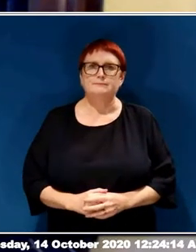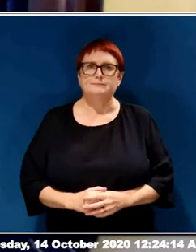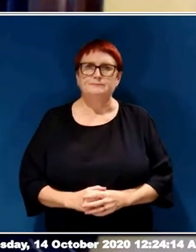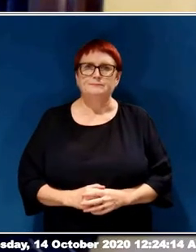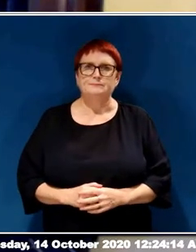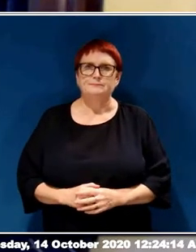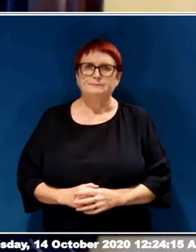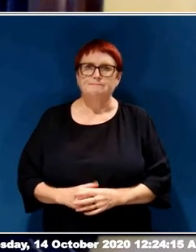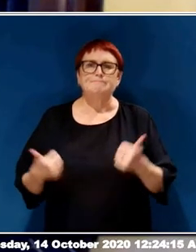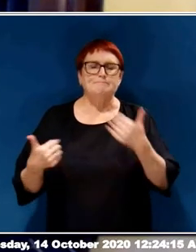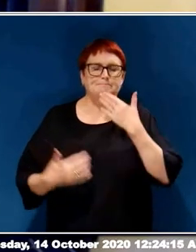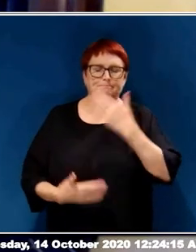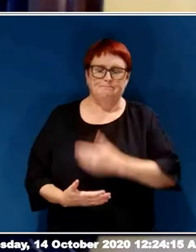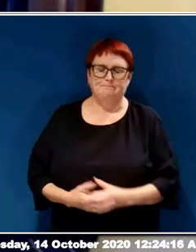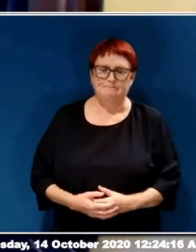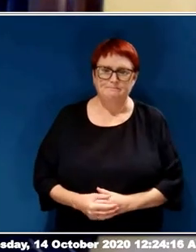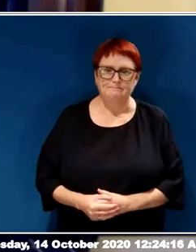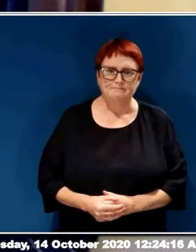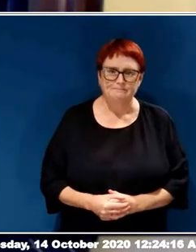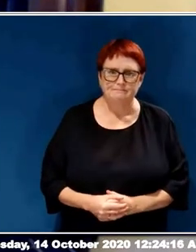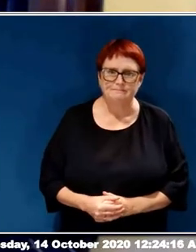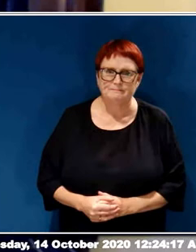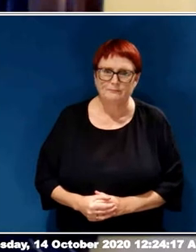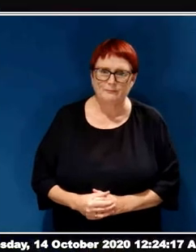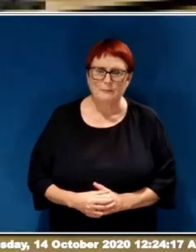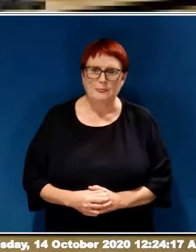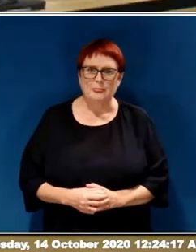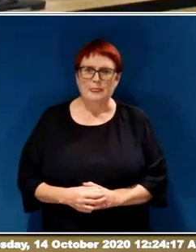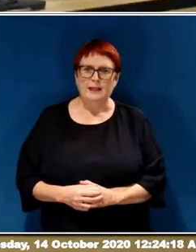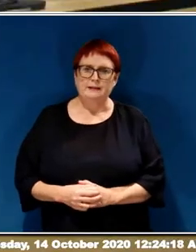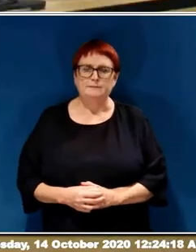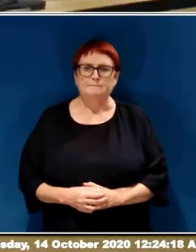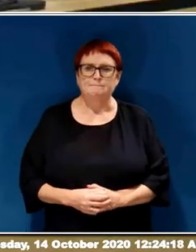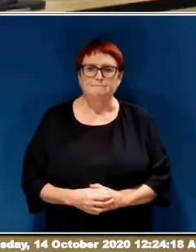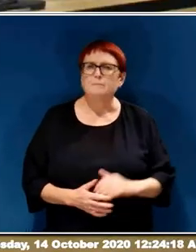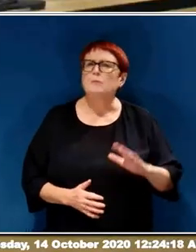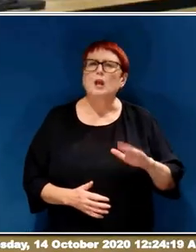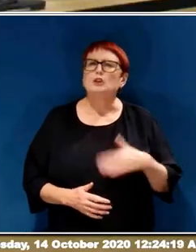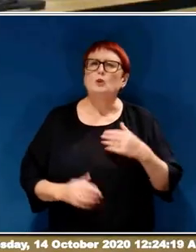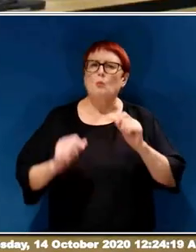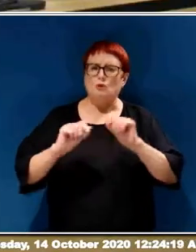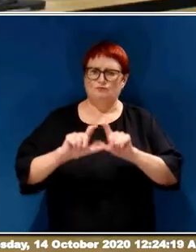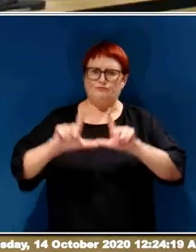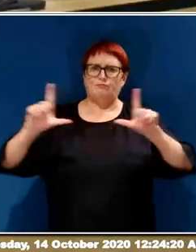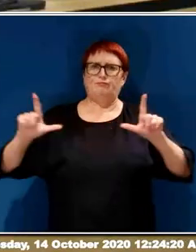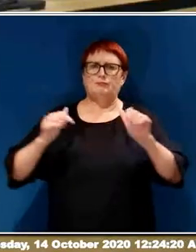Now, I don't need for this document to be brought up but at paragraph 62 of